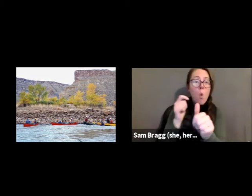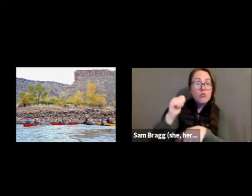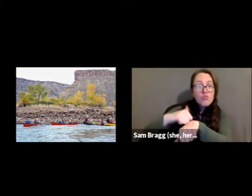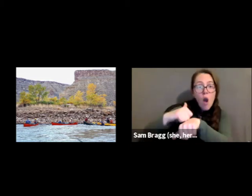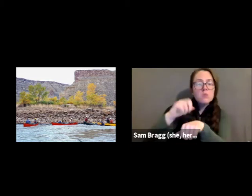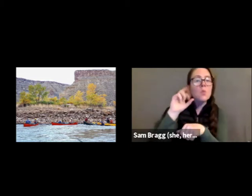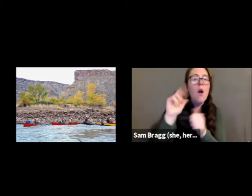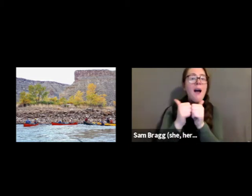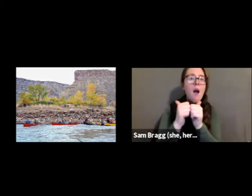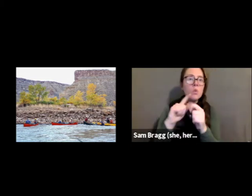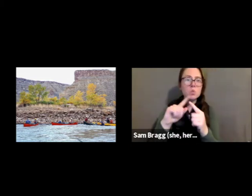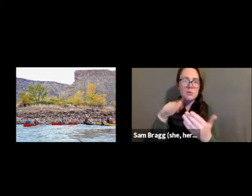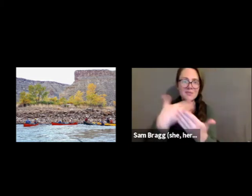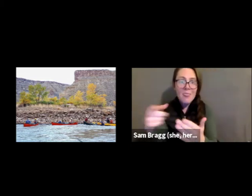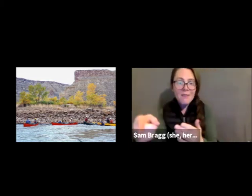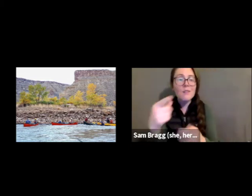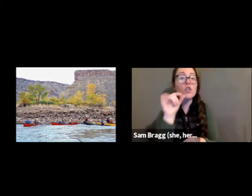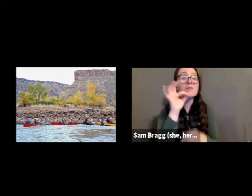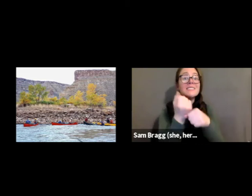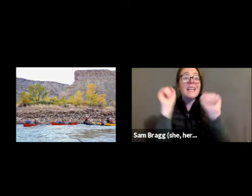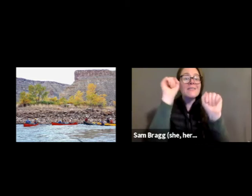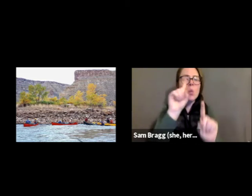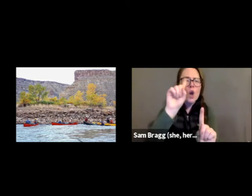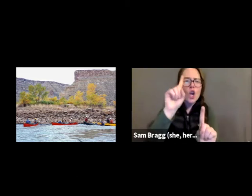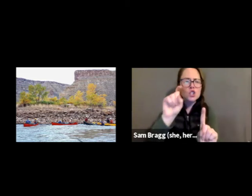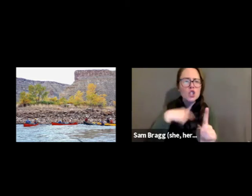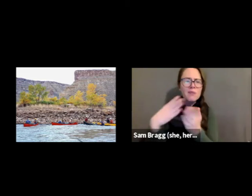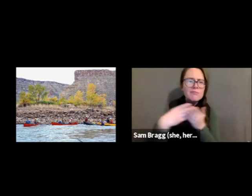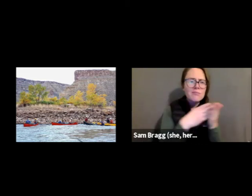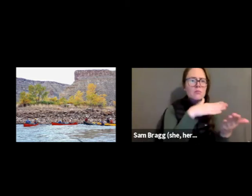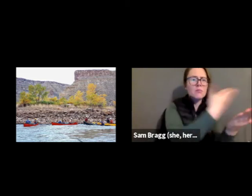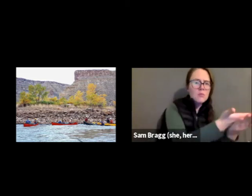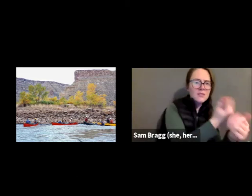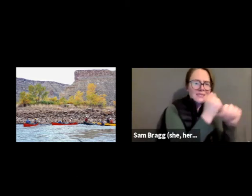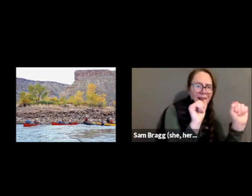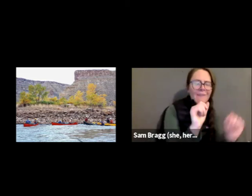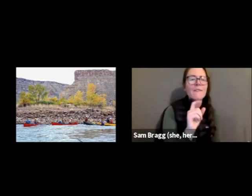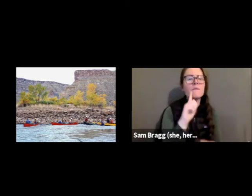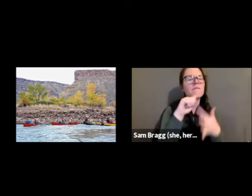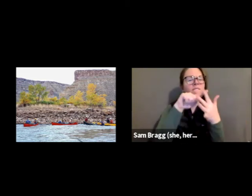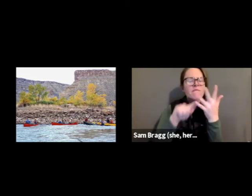not go ahead and avoid rocks or avoid difficult places in the water but sign through that instead